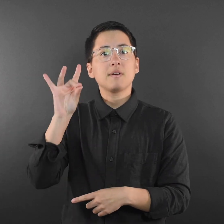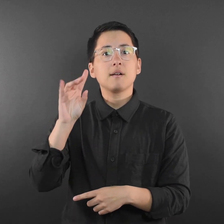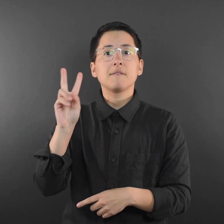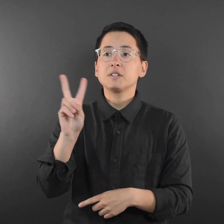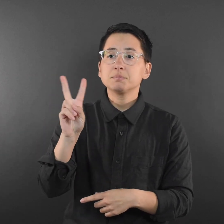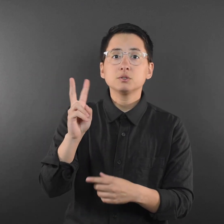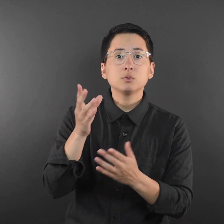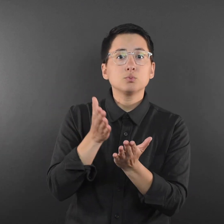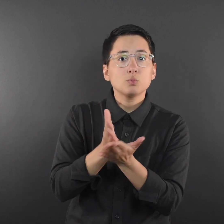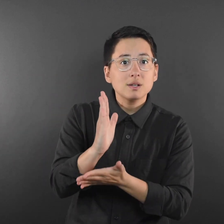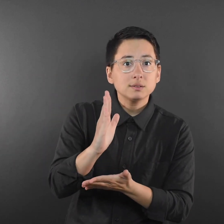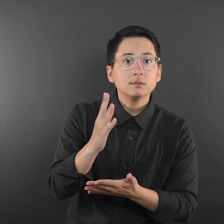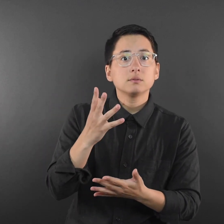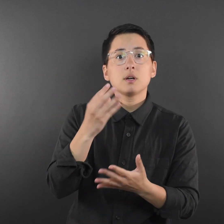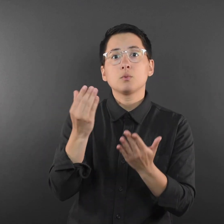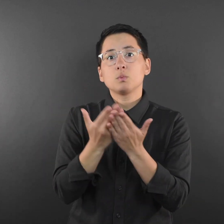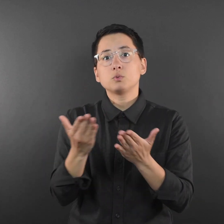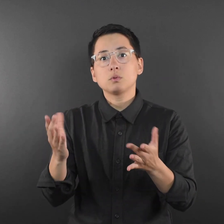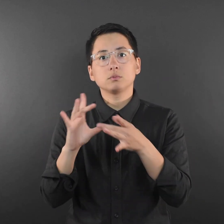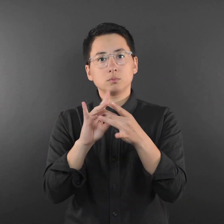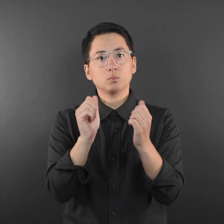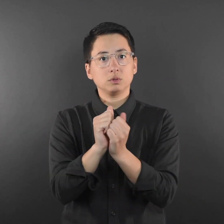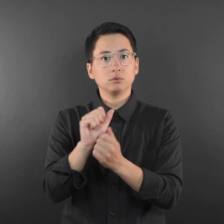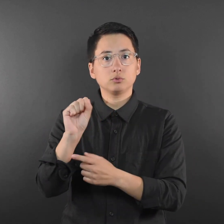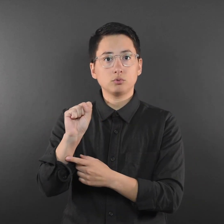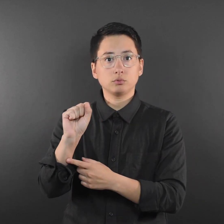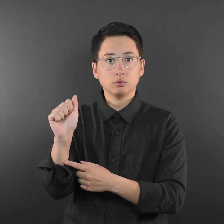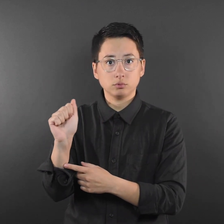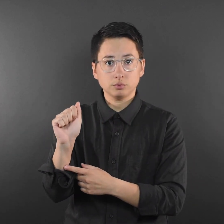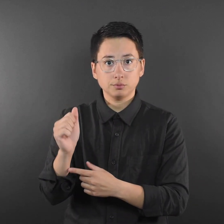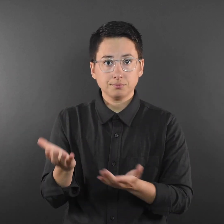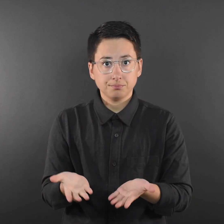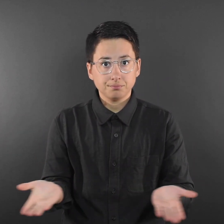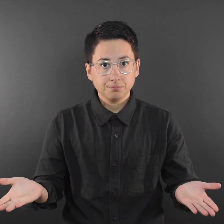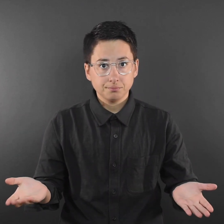of Justice Programs website to find rights and resources for victims of sexual assault.